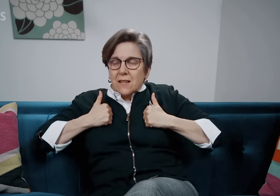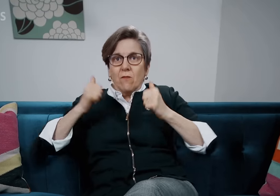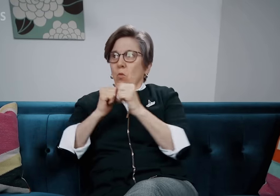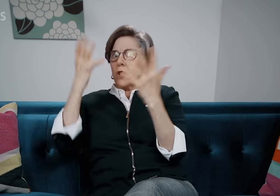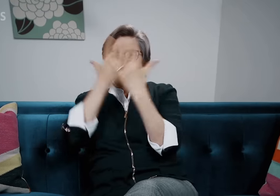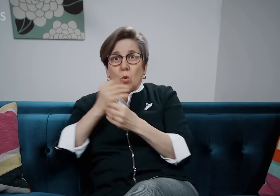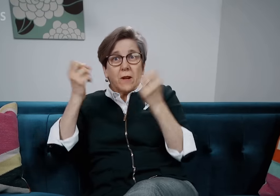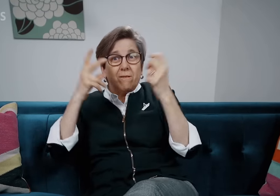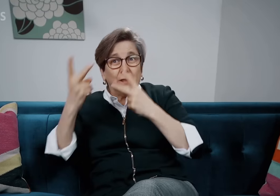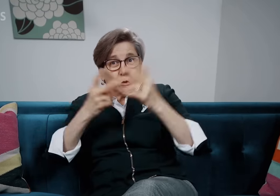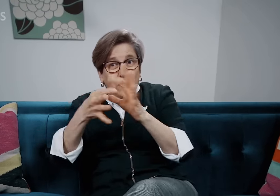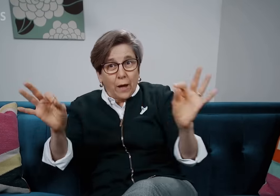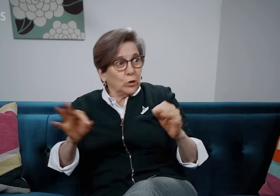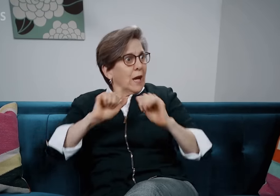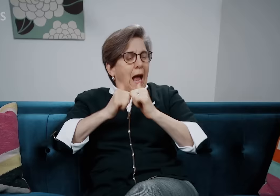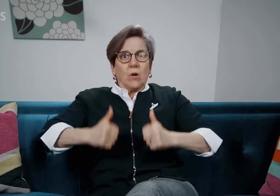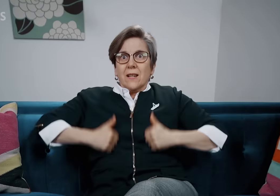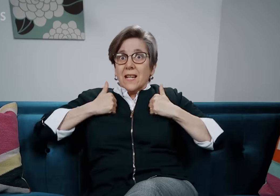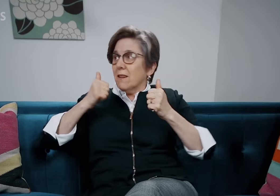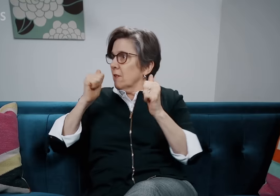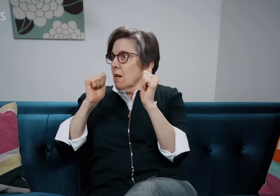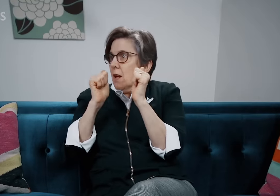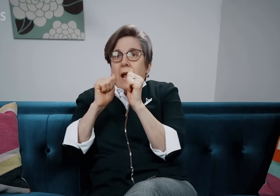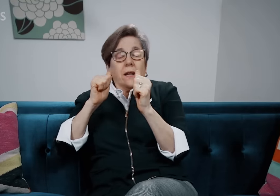They are teaching us how to live with the beauty of a visual language,